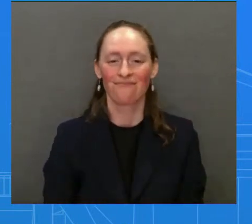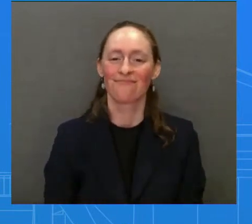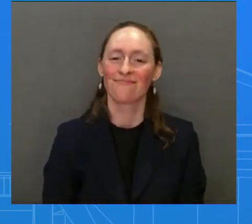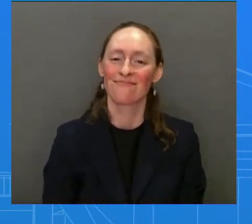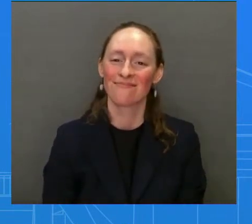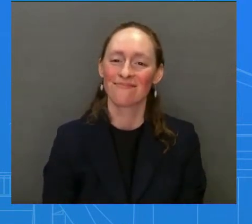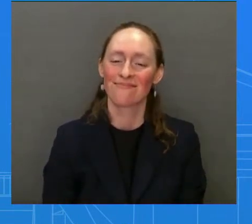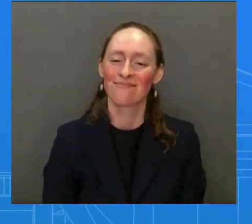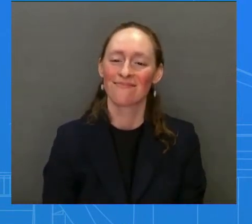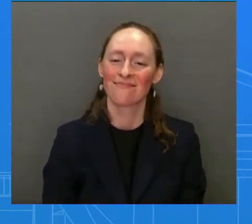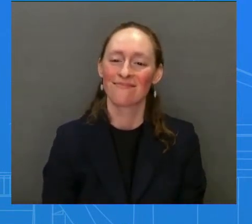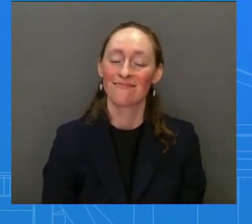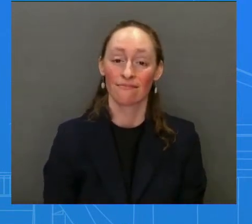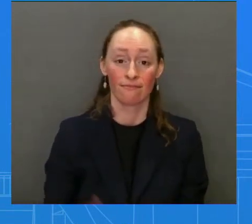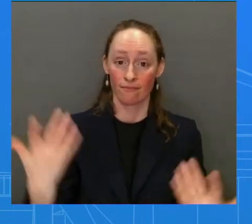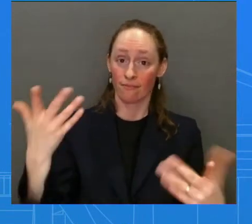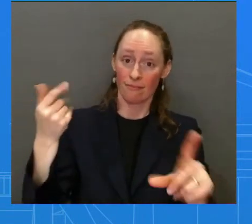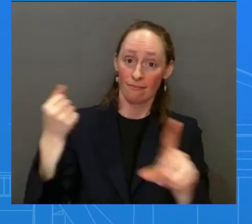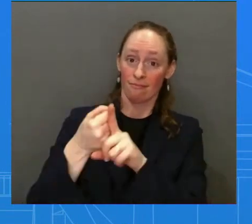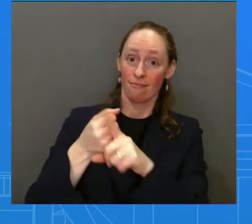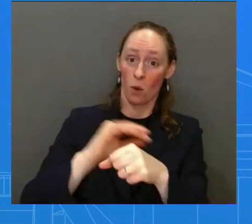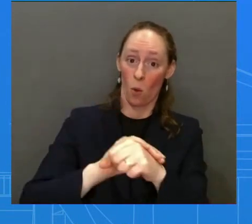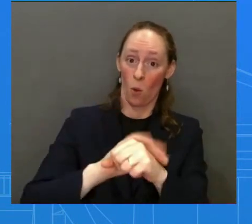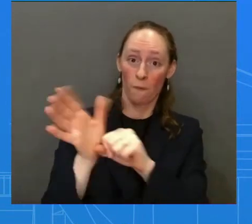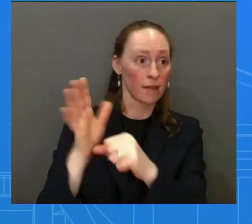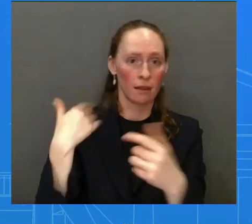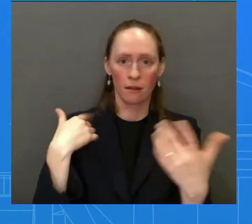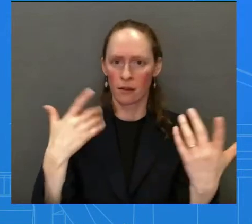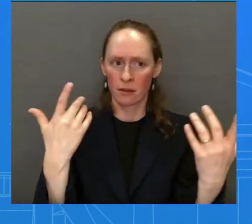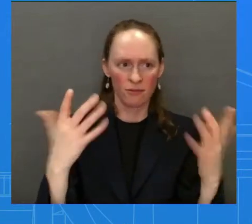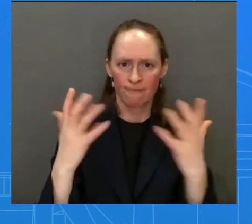that we have an economy that grows from the middle up and -- the bottom up, middle out,